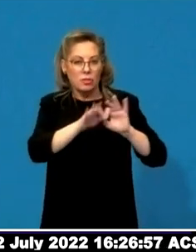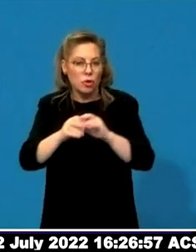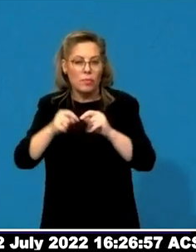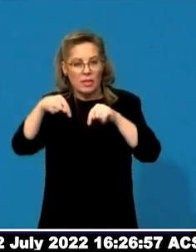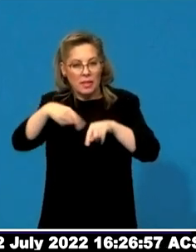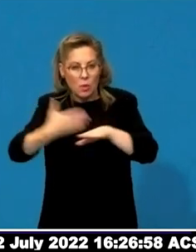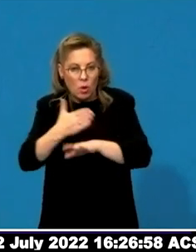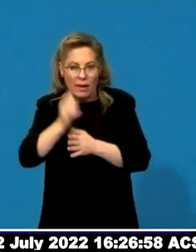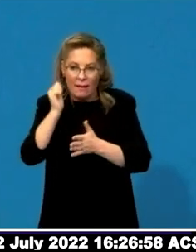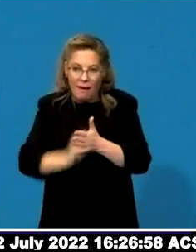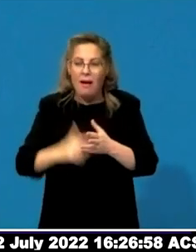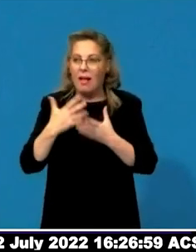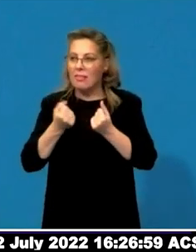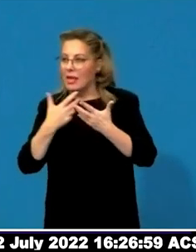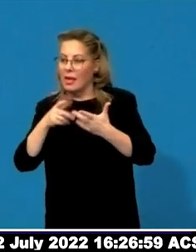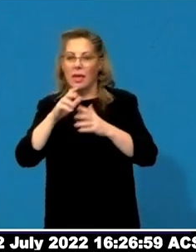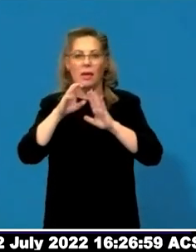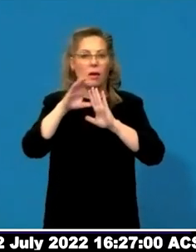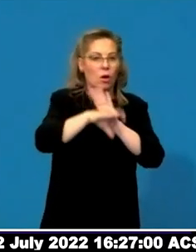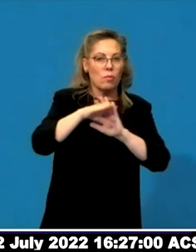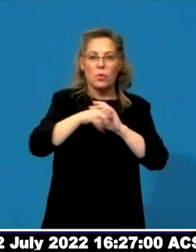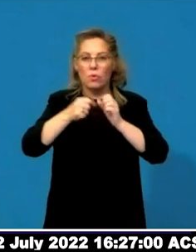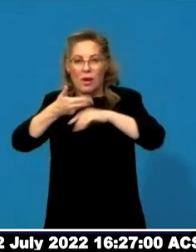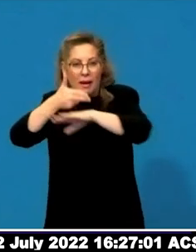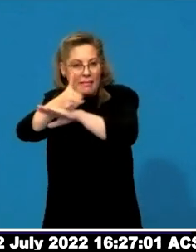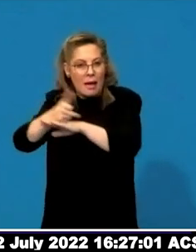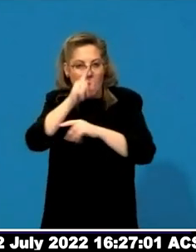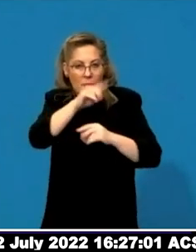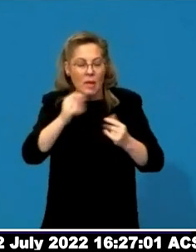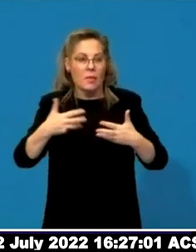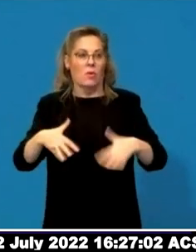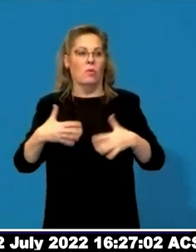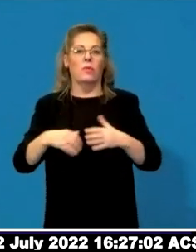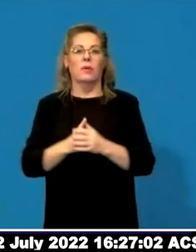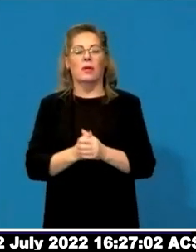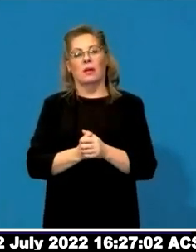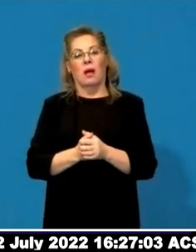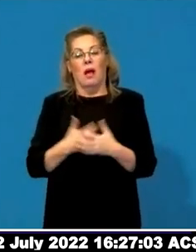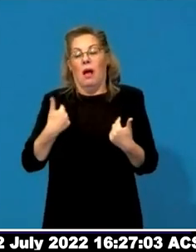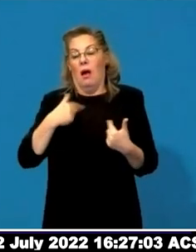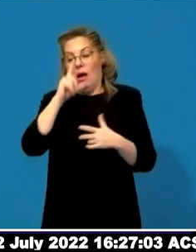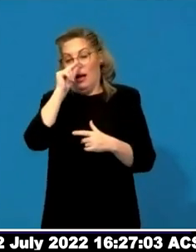So thank you everybody. And all I can do, a bit like Churchill, is offer you the opportunity